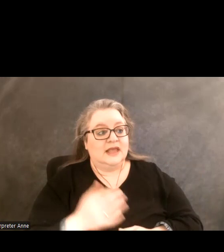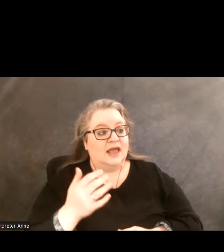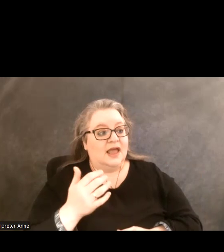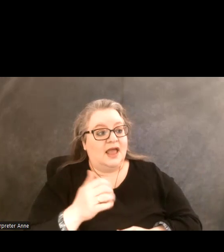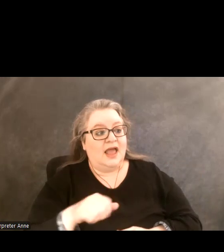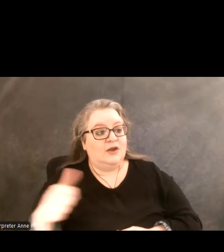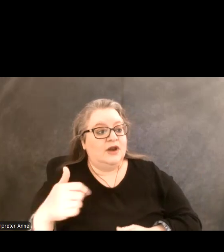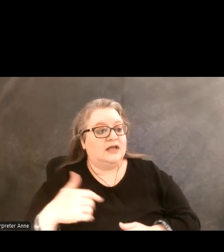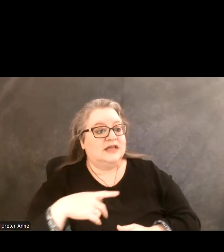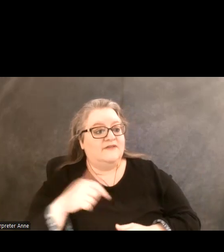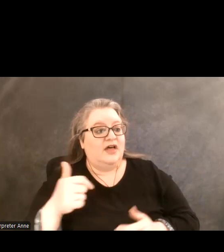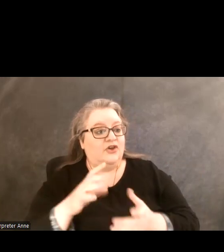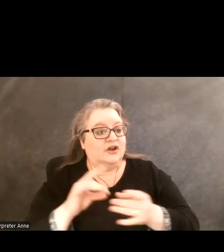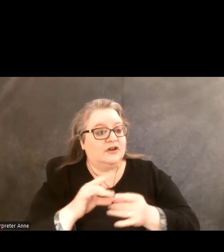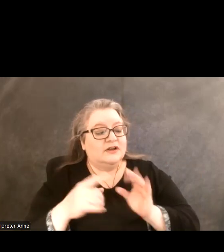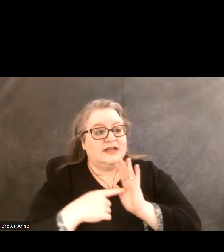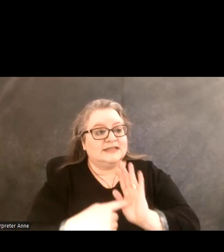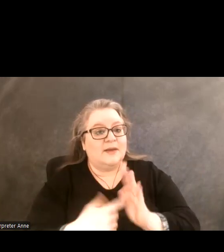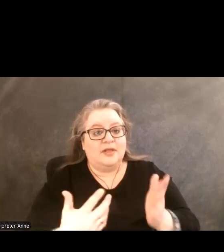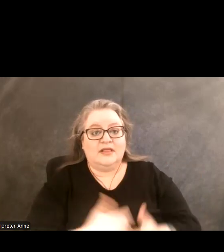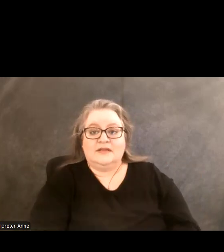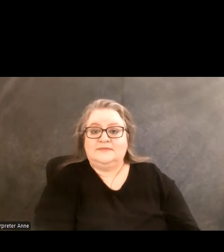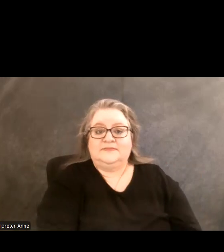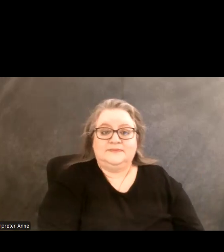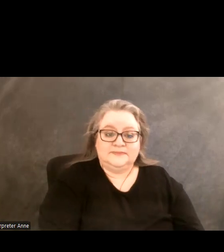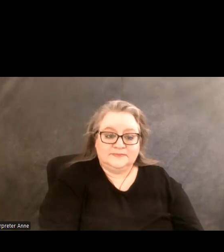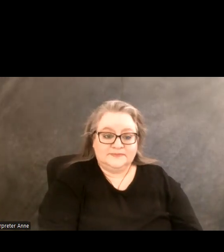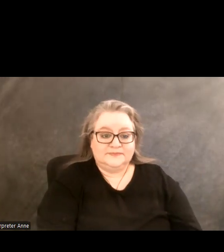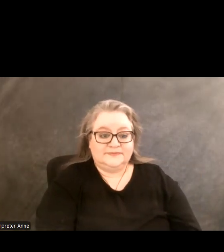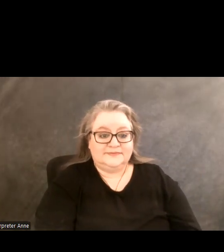examples? >>